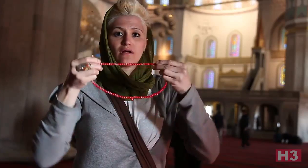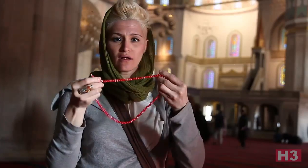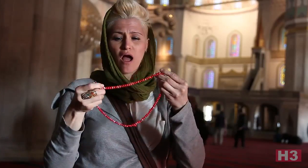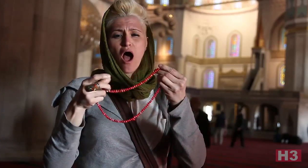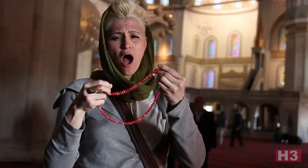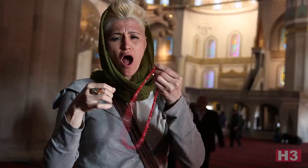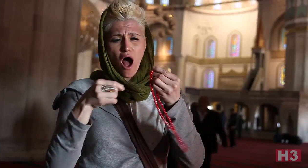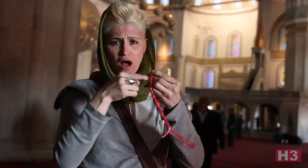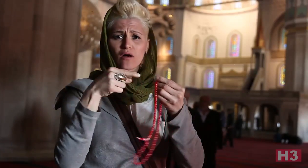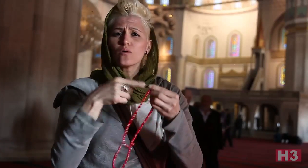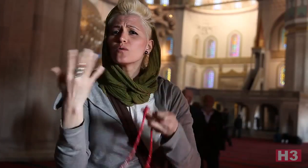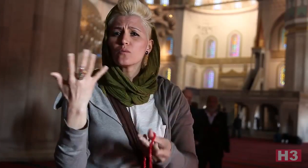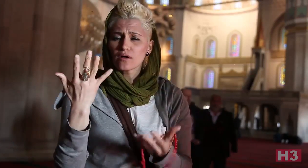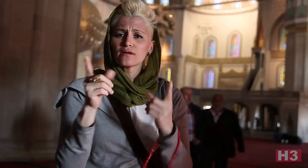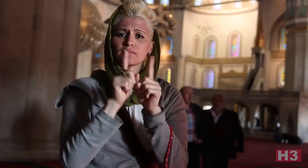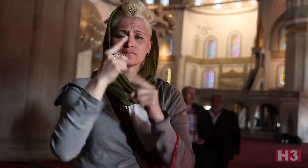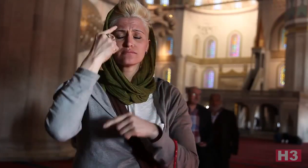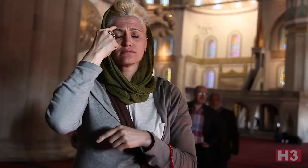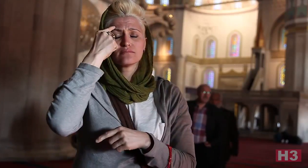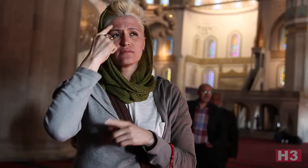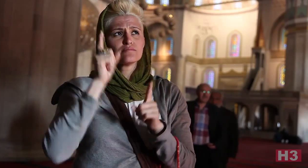Persons mediate moving up each smaller bead up to the larger bead